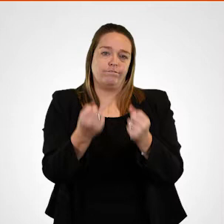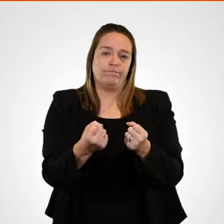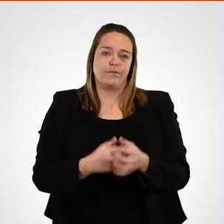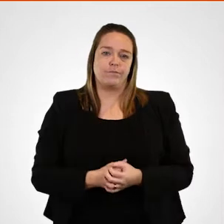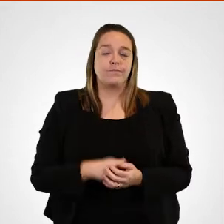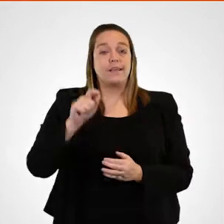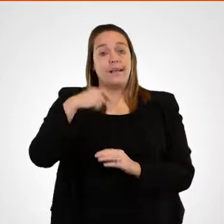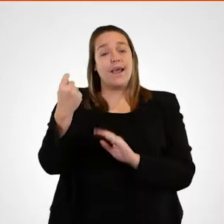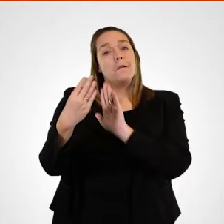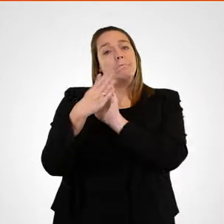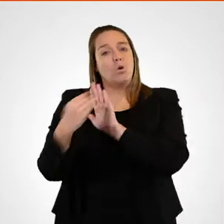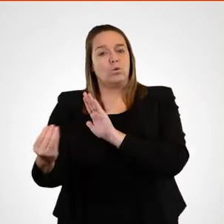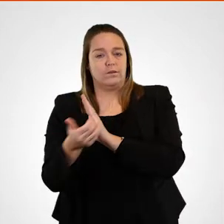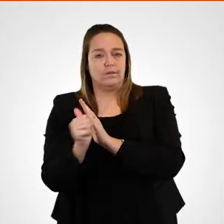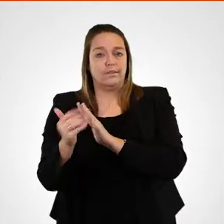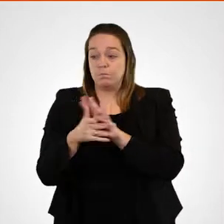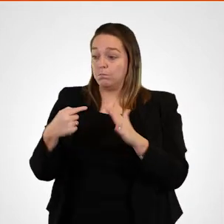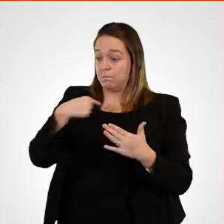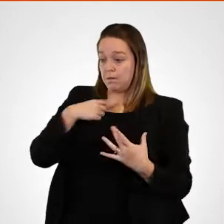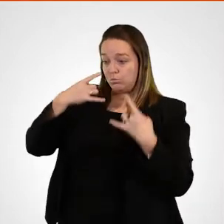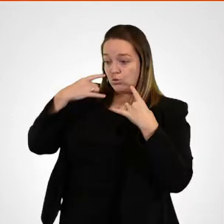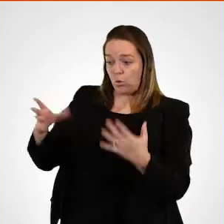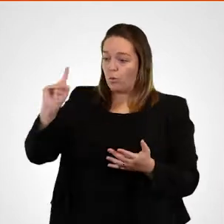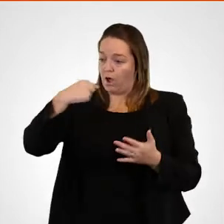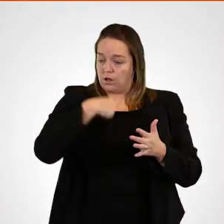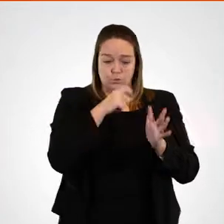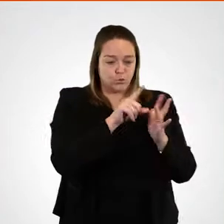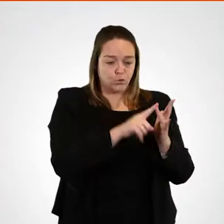Then we model that skill, we show them what we're doing.